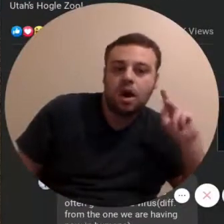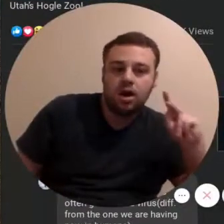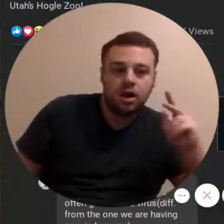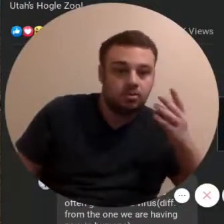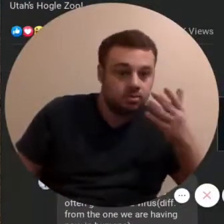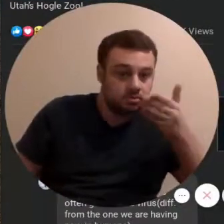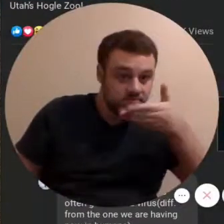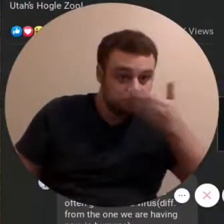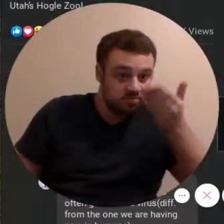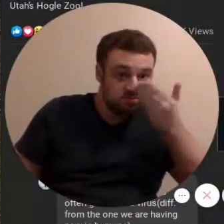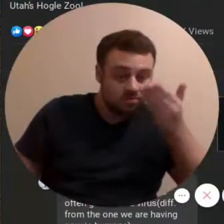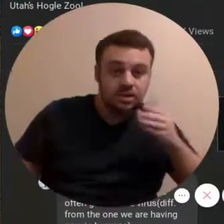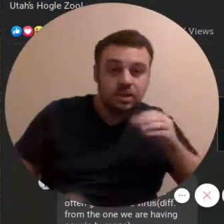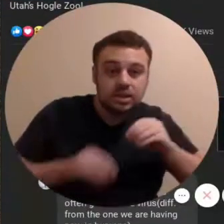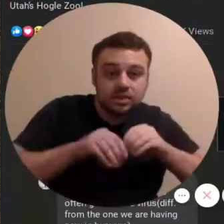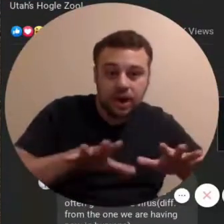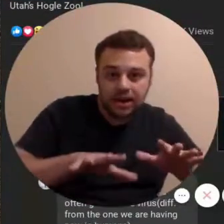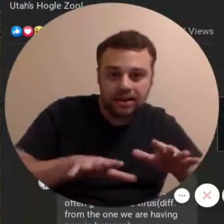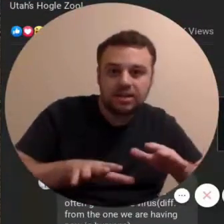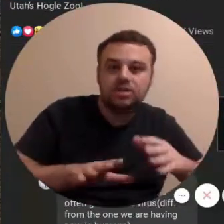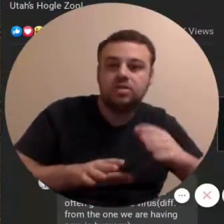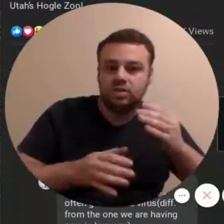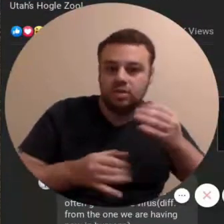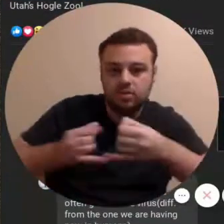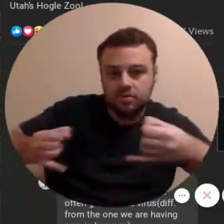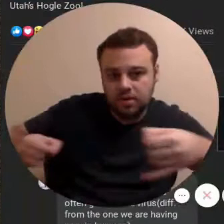And oftentimes, I'll hear guests when they're